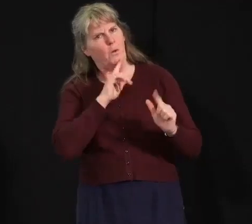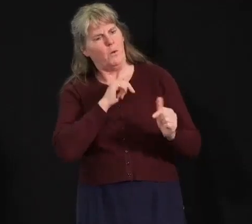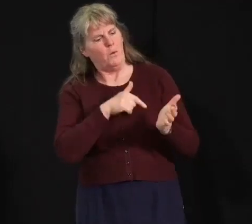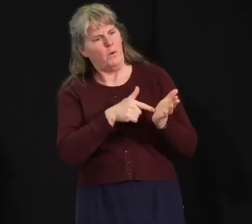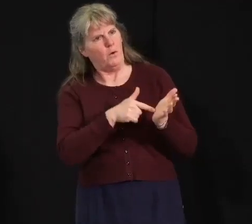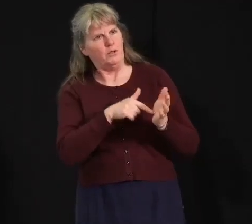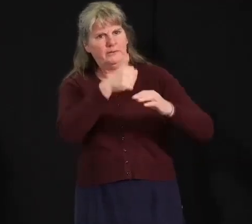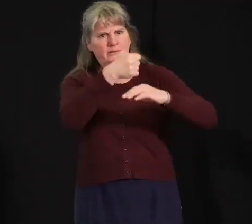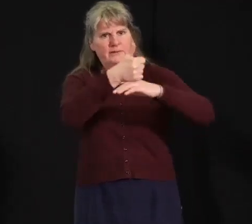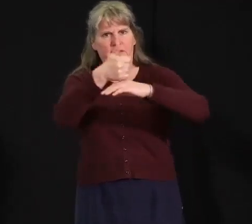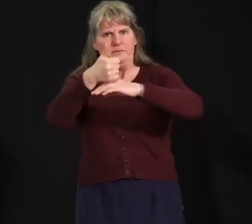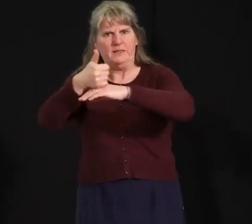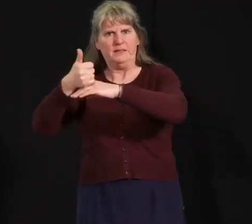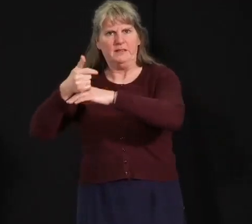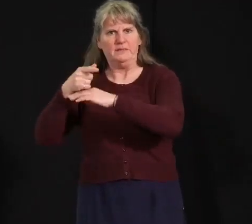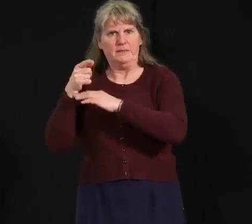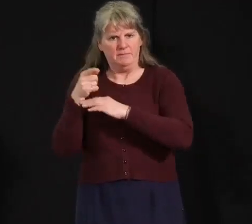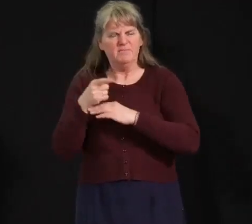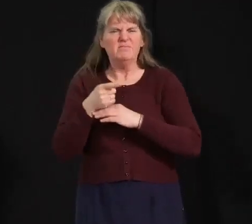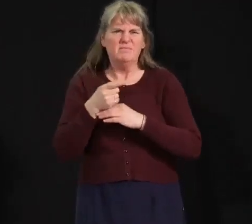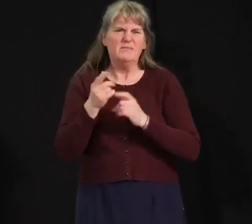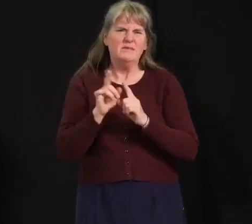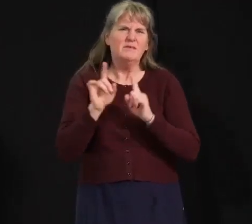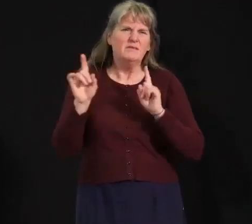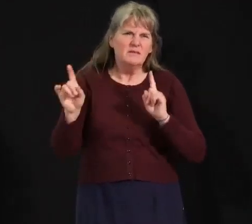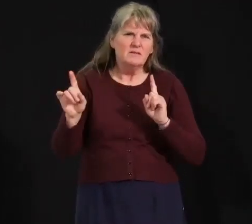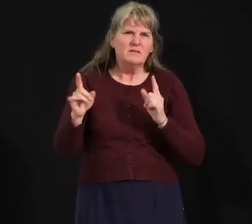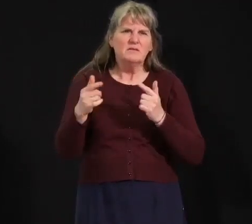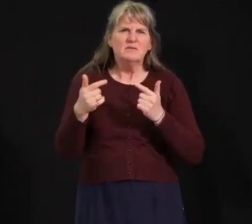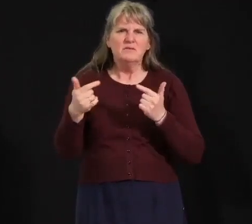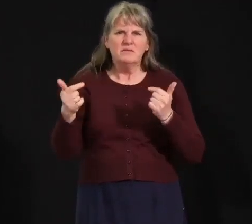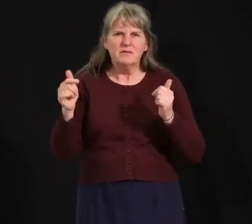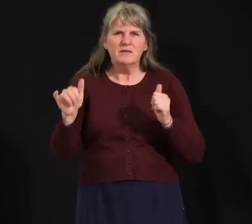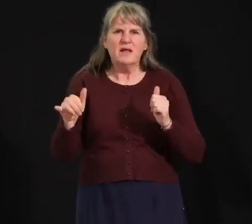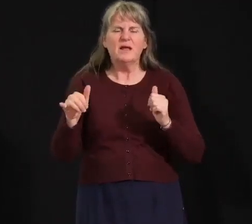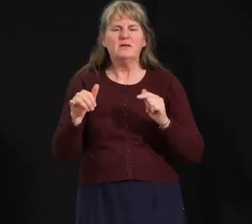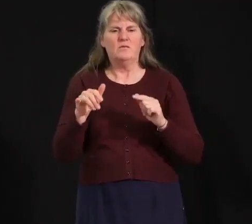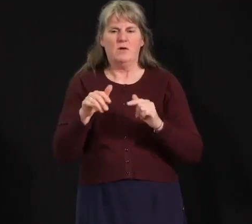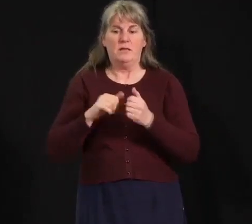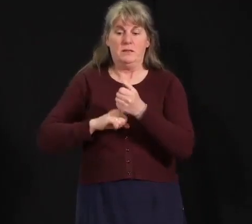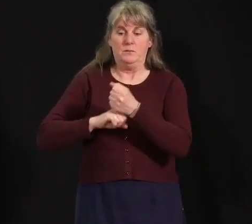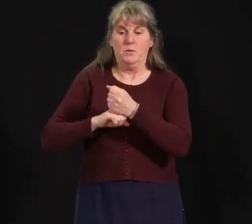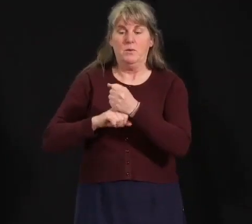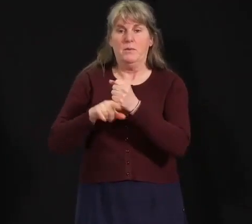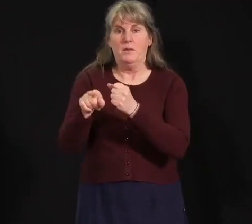work at the Whitehorse shelter to put in place the requirements